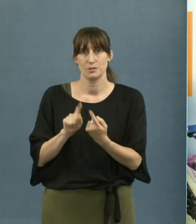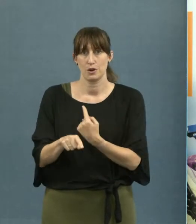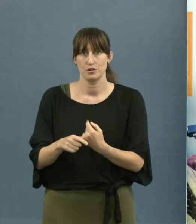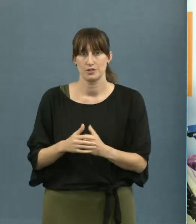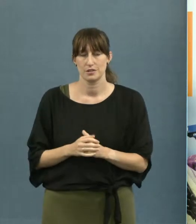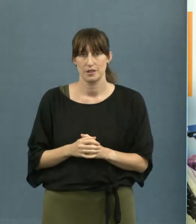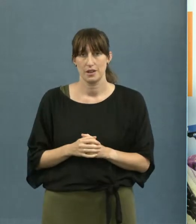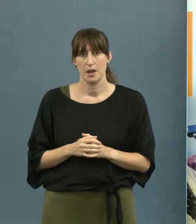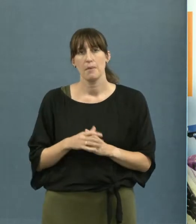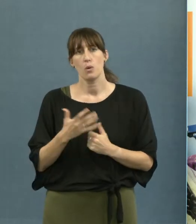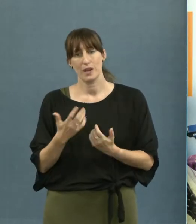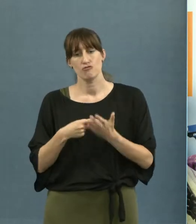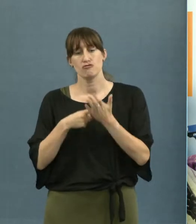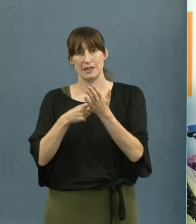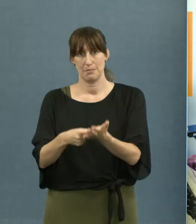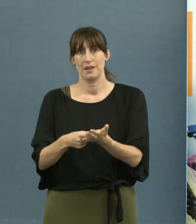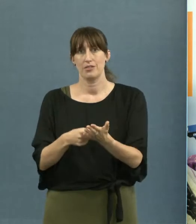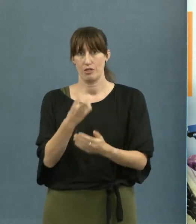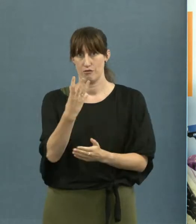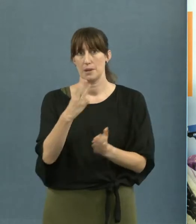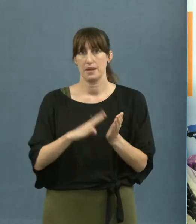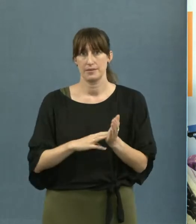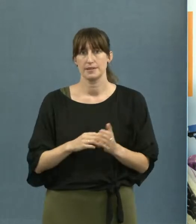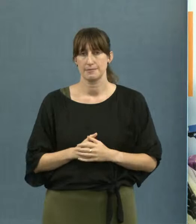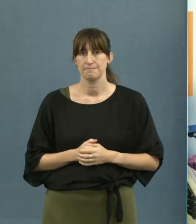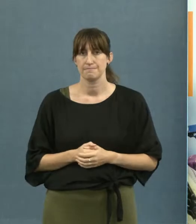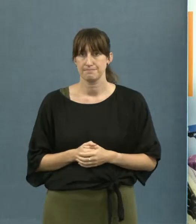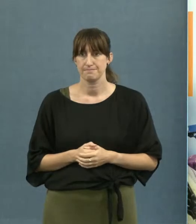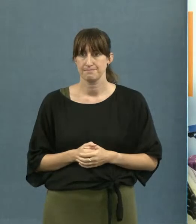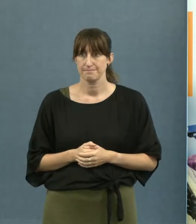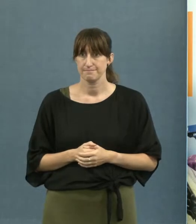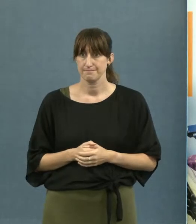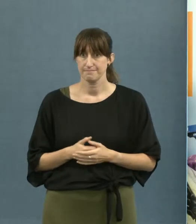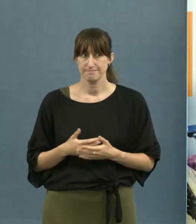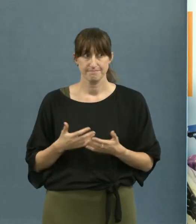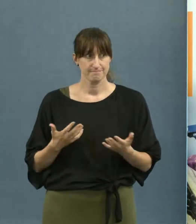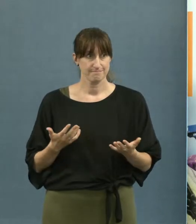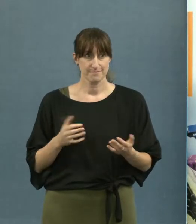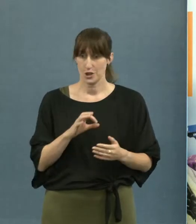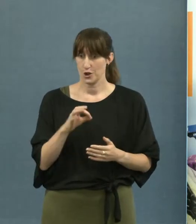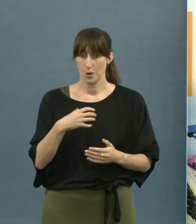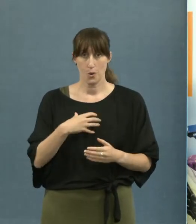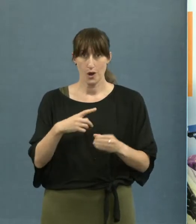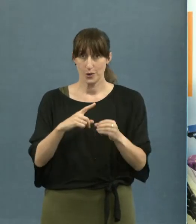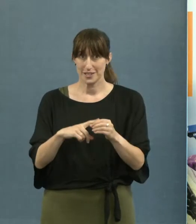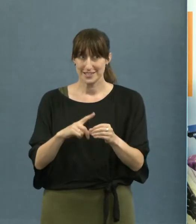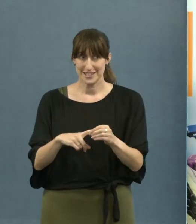we've landed on three months as a recommendation. Alright. And